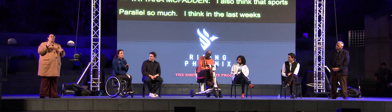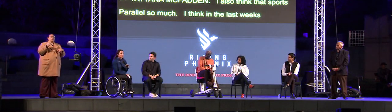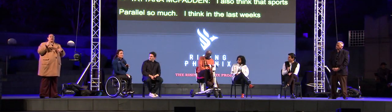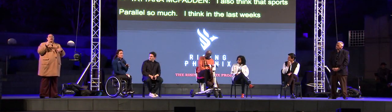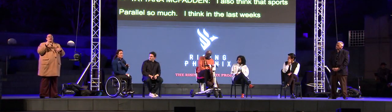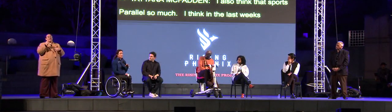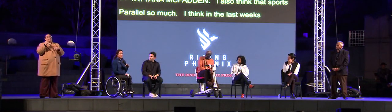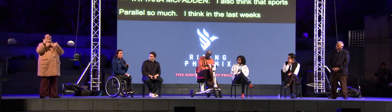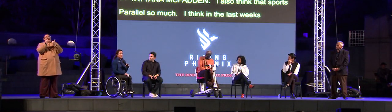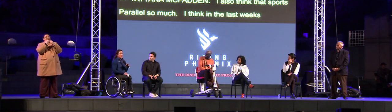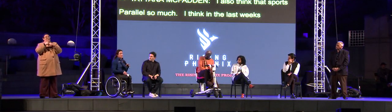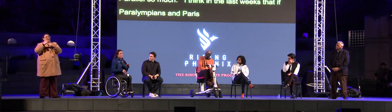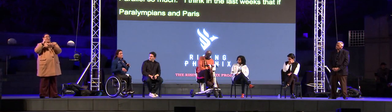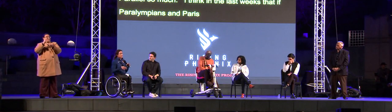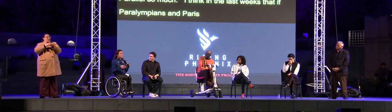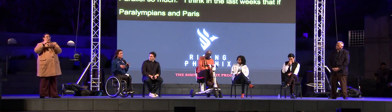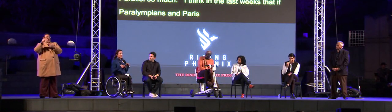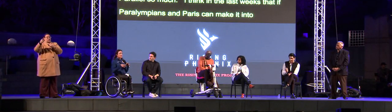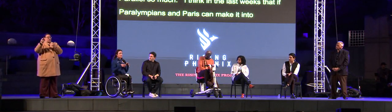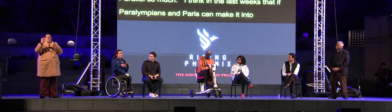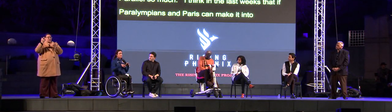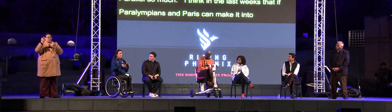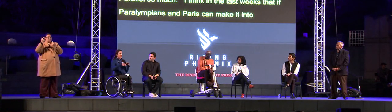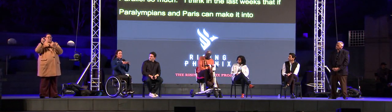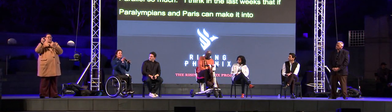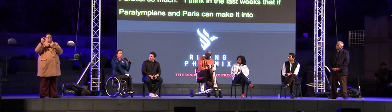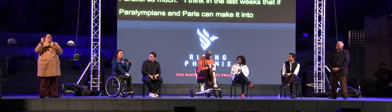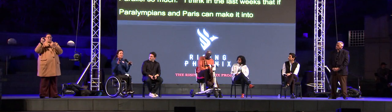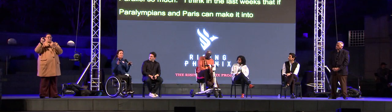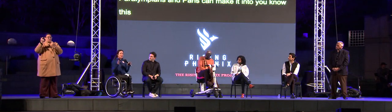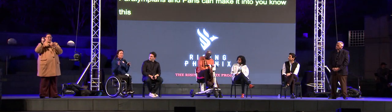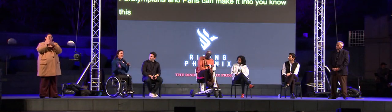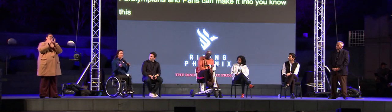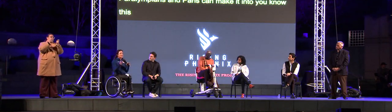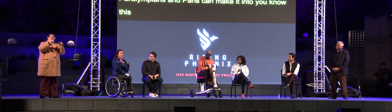into this big thing, like Paralympics